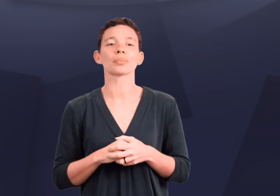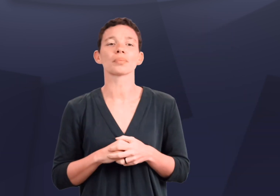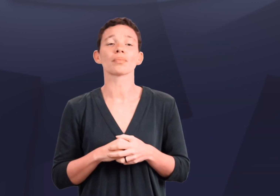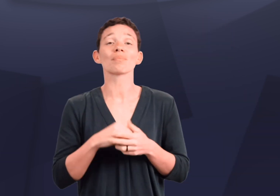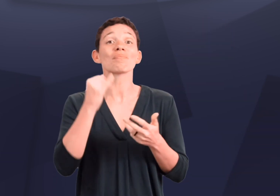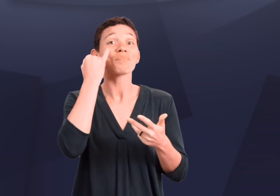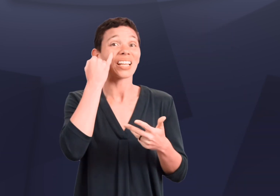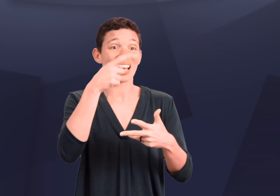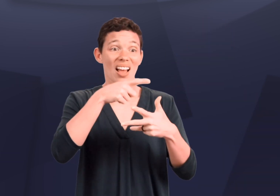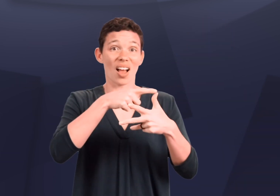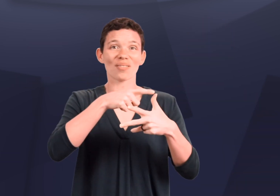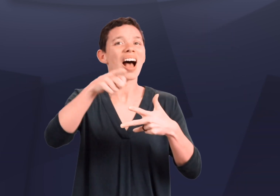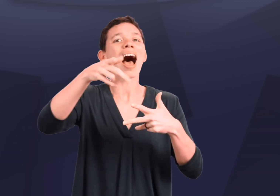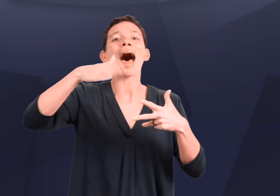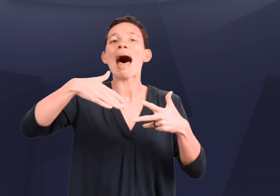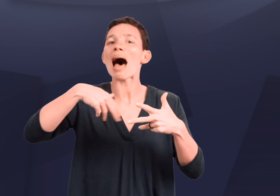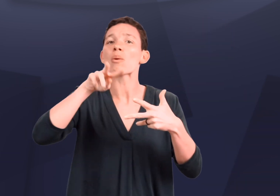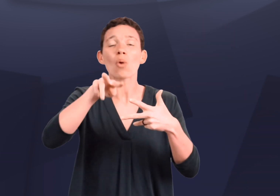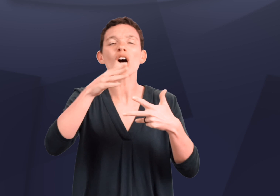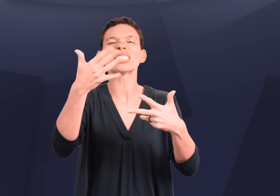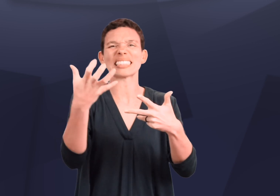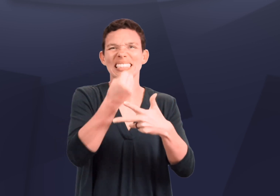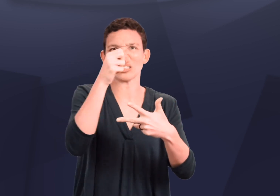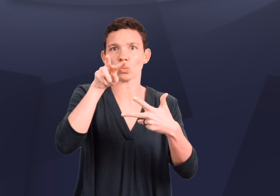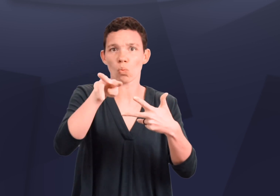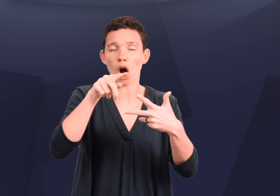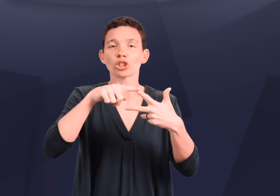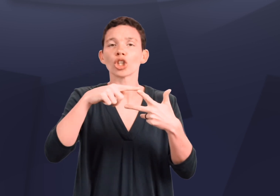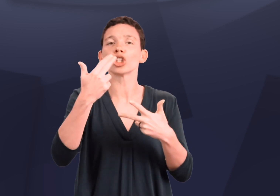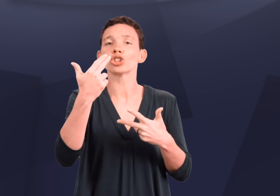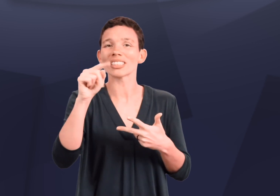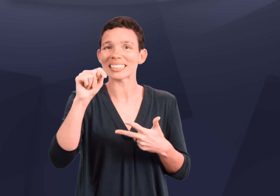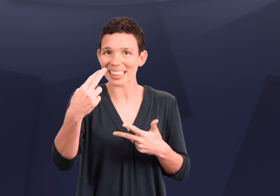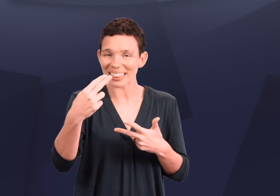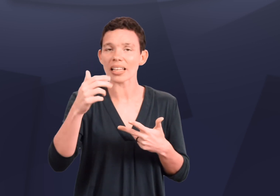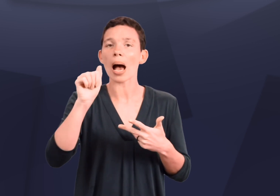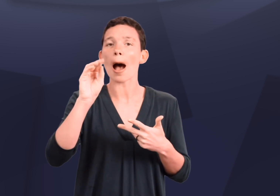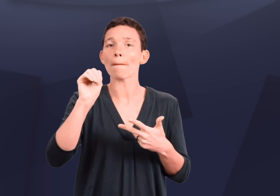If you have not watched these docuseries, I highly recommend you do.